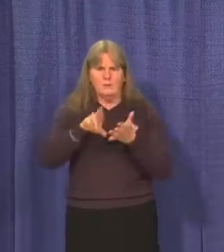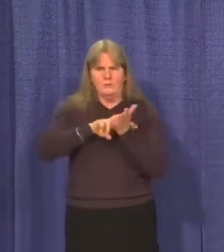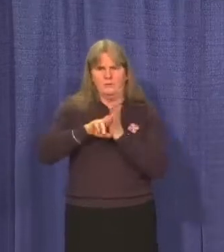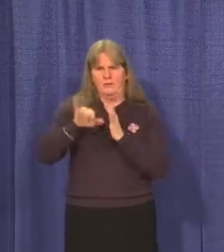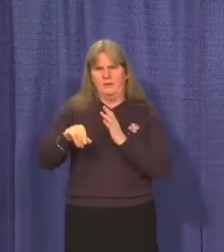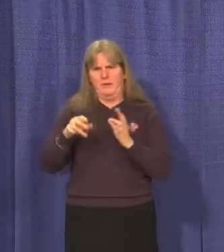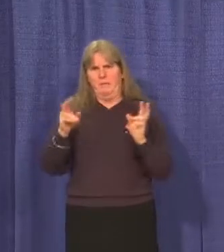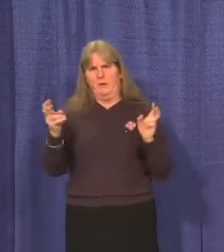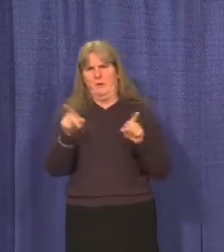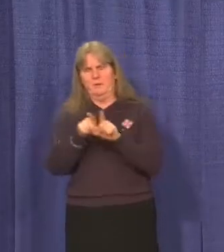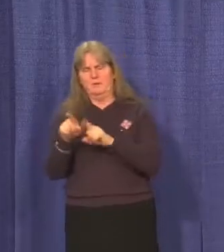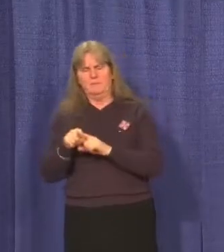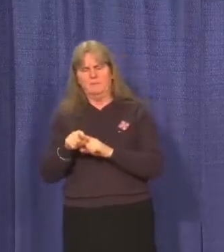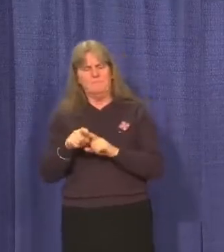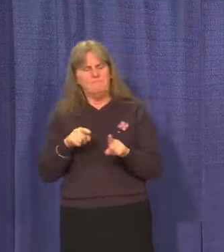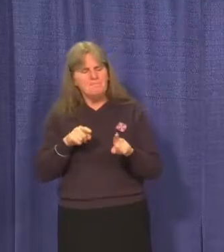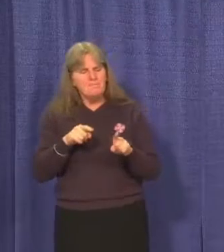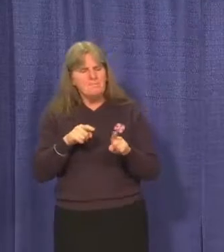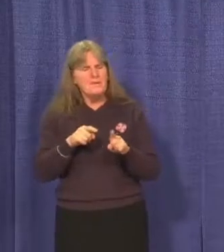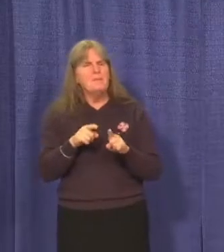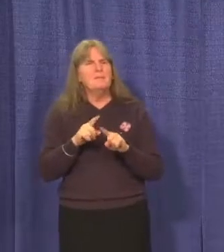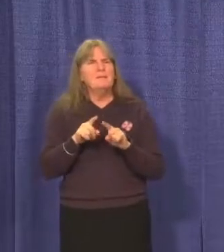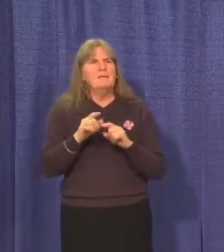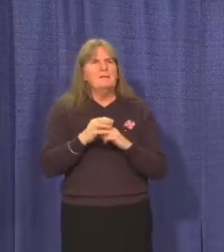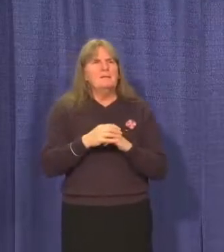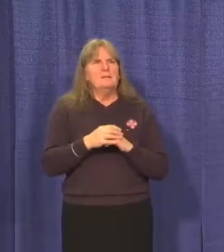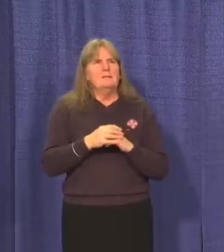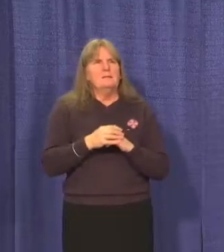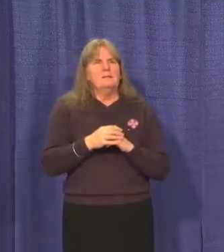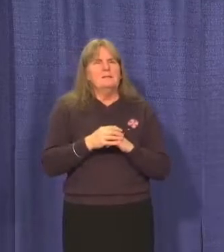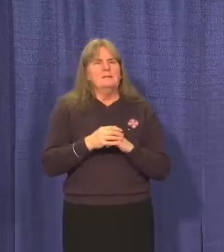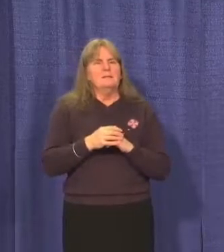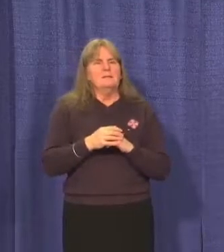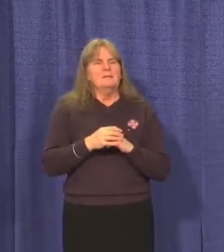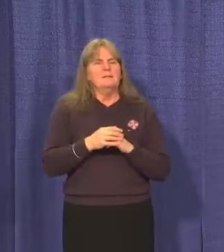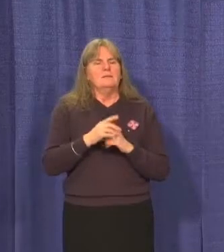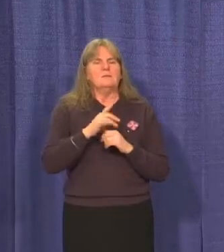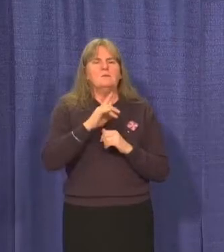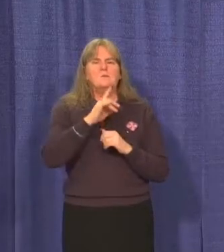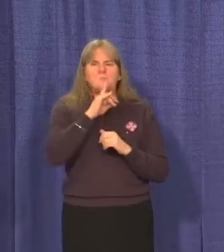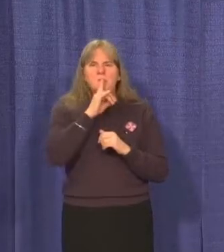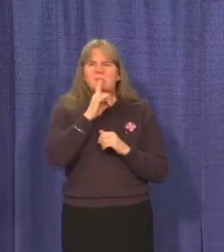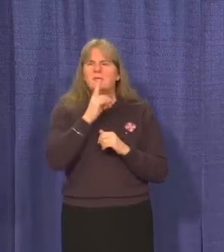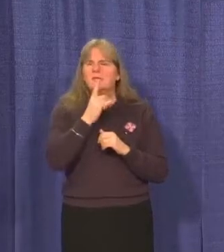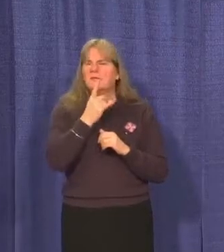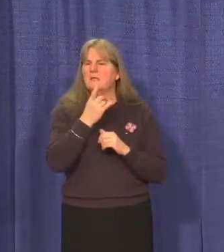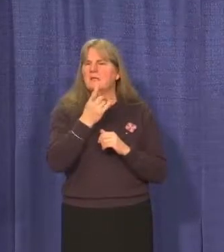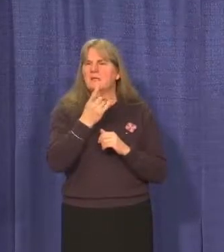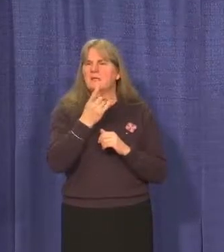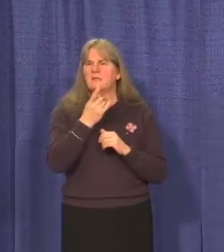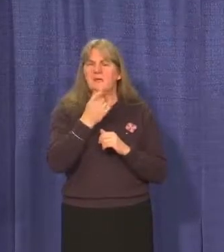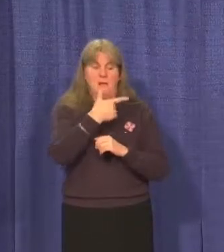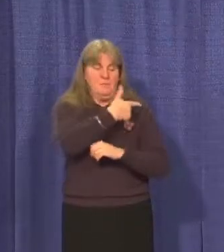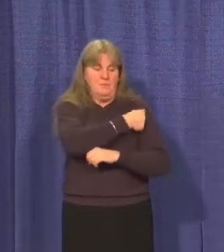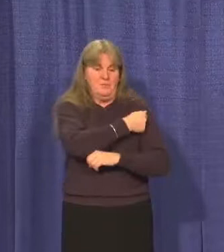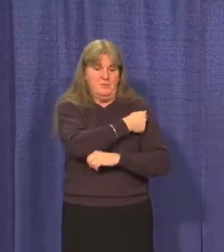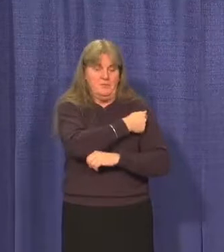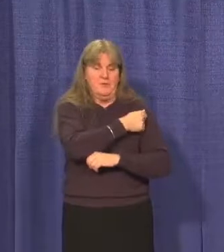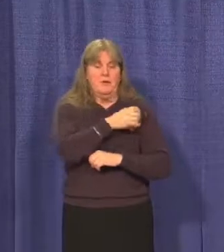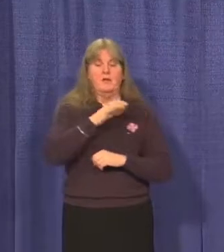Part of it really rests on that